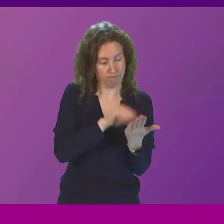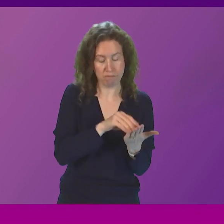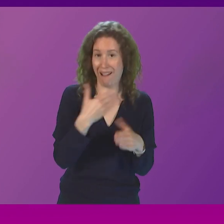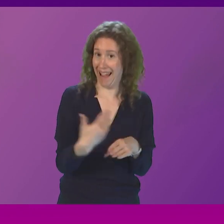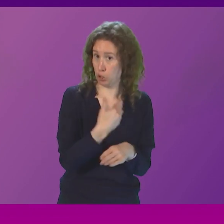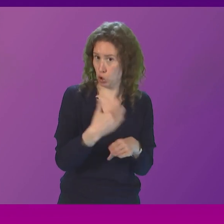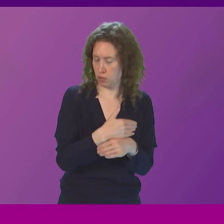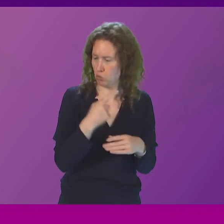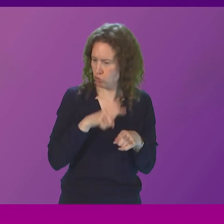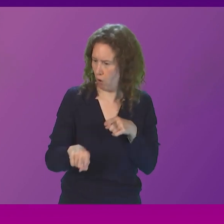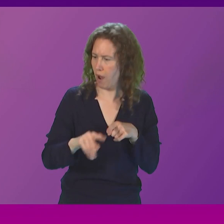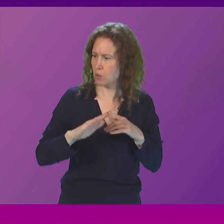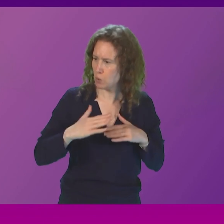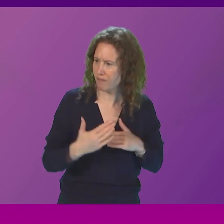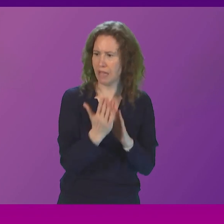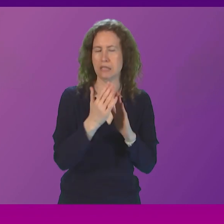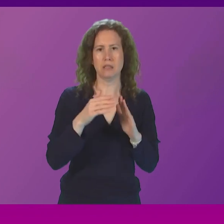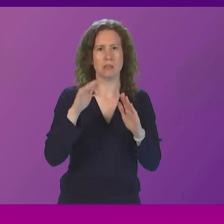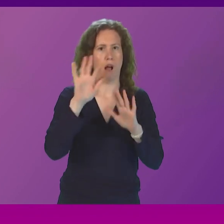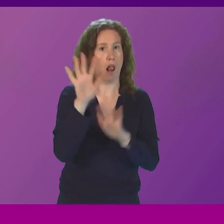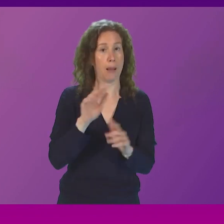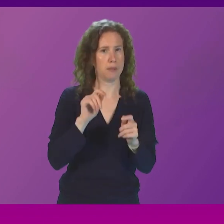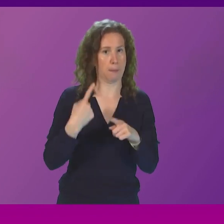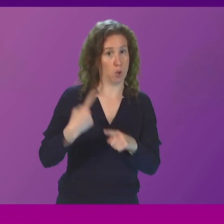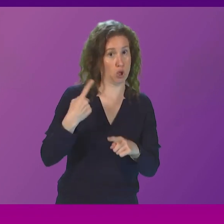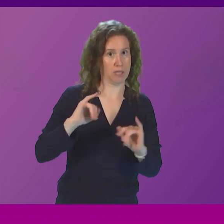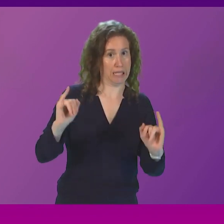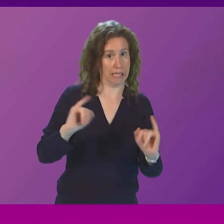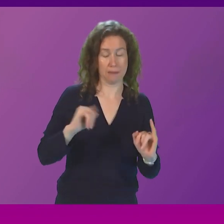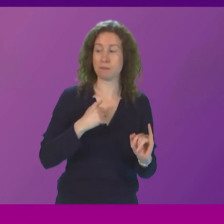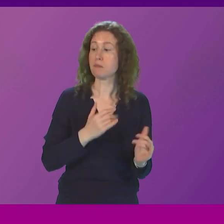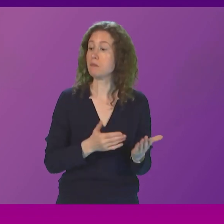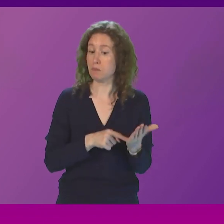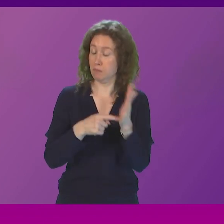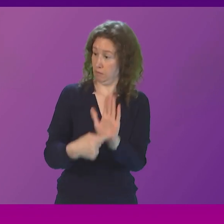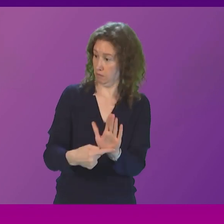the biggest threat that our planet faces, Douglas Ross and the Conservatives oppose